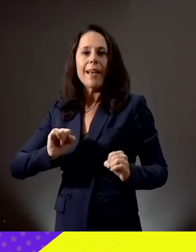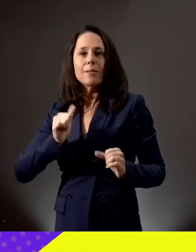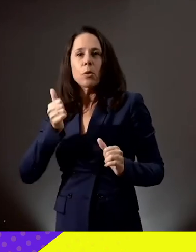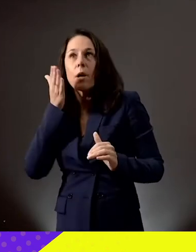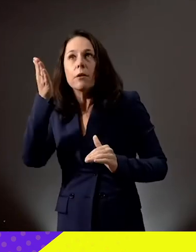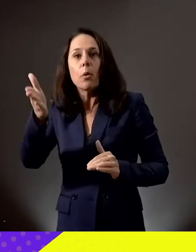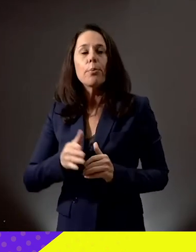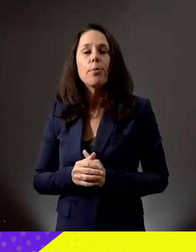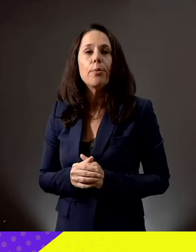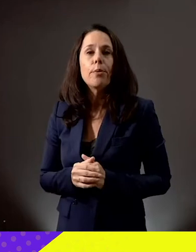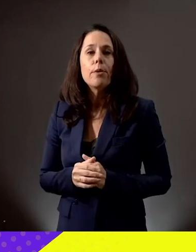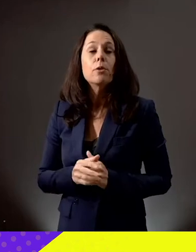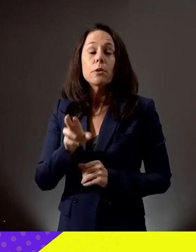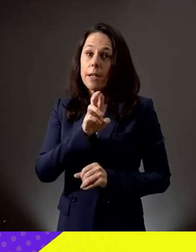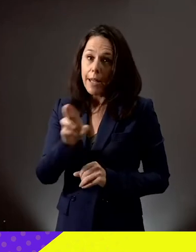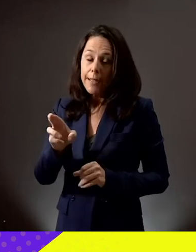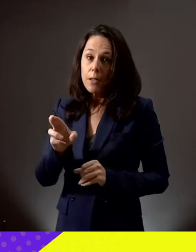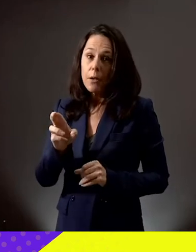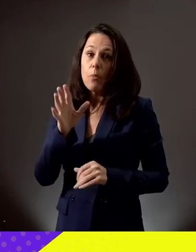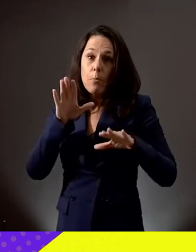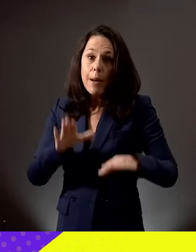and we have every reason to be and stay positive.